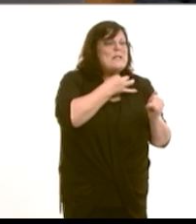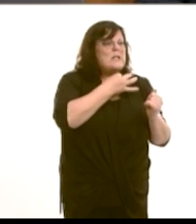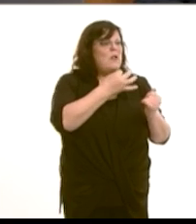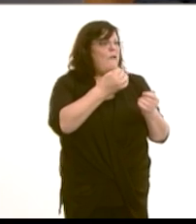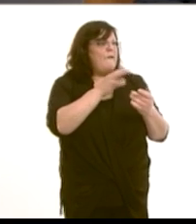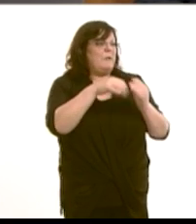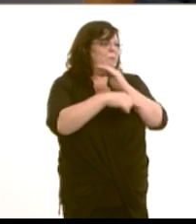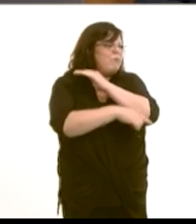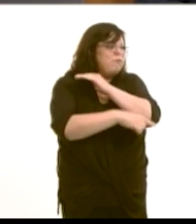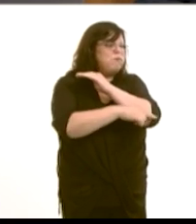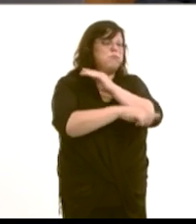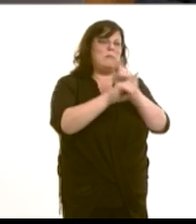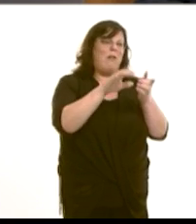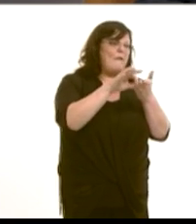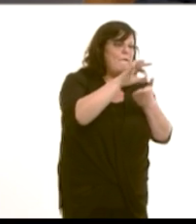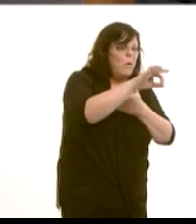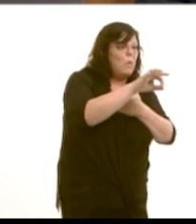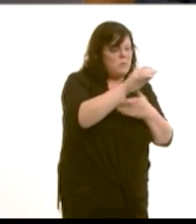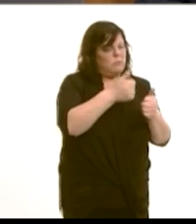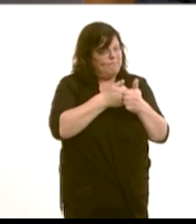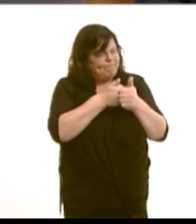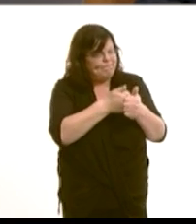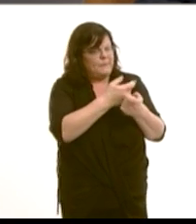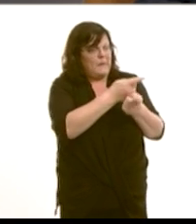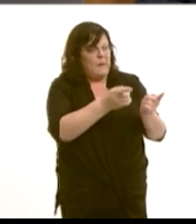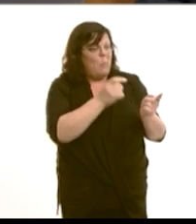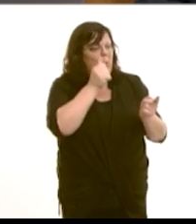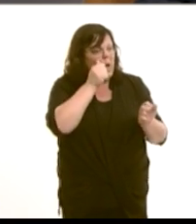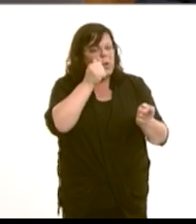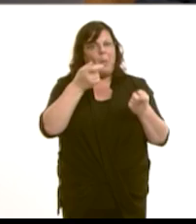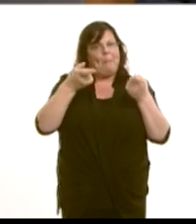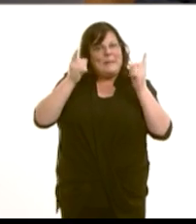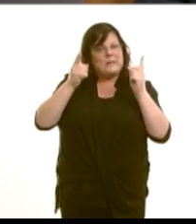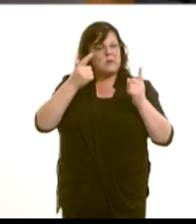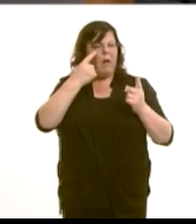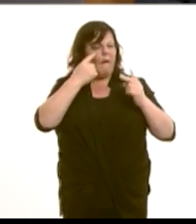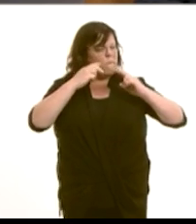I know the Minister is actively looking at the current situation in order to mitigate